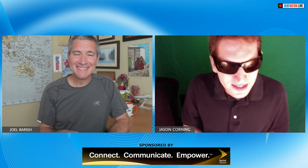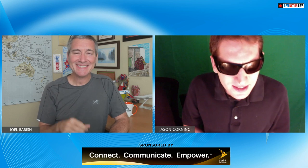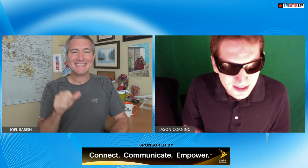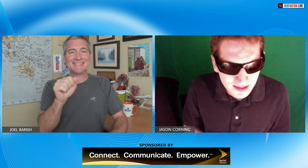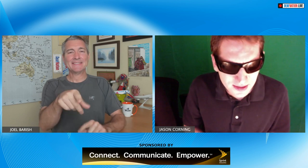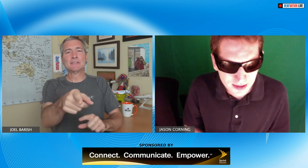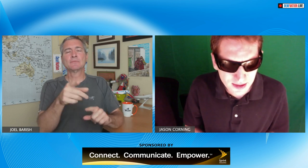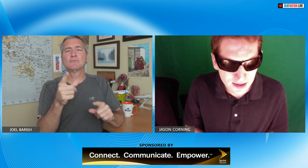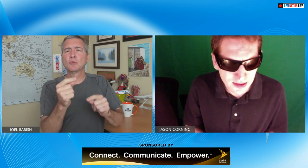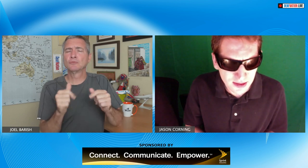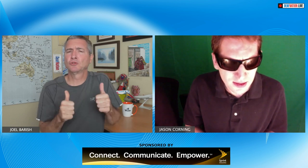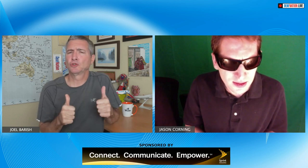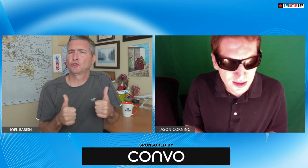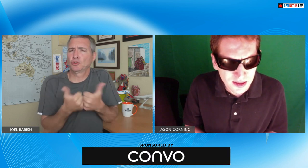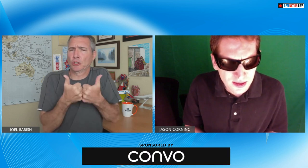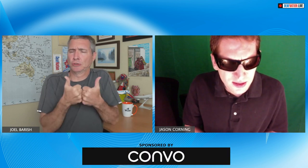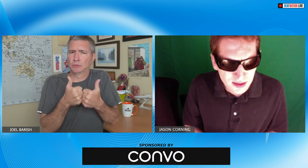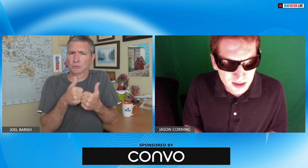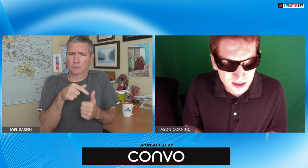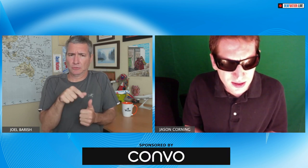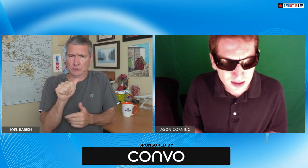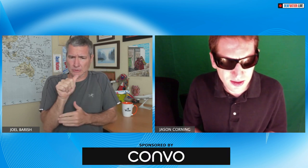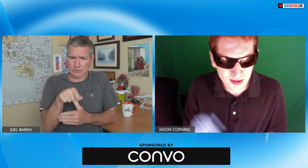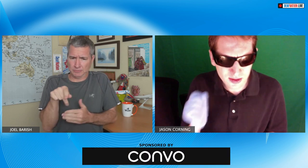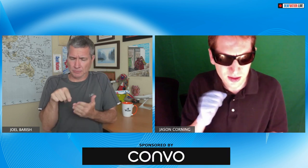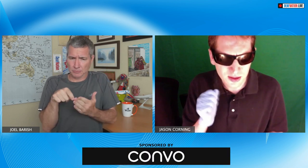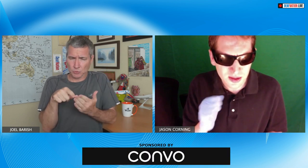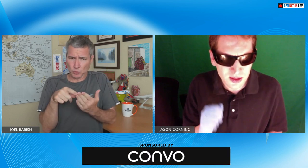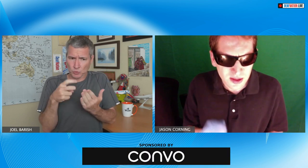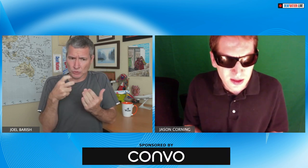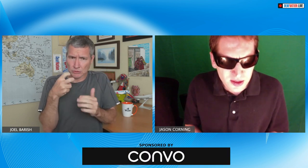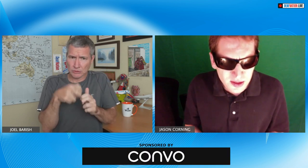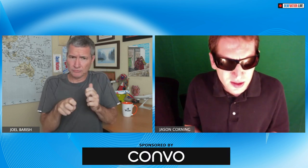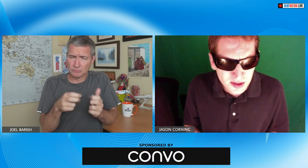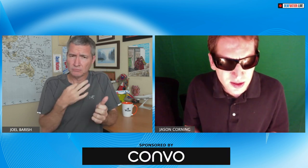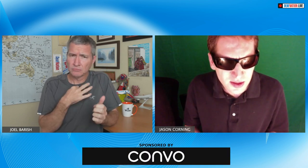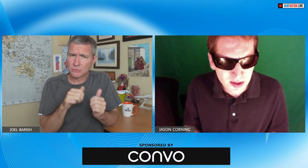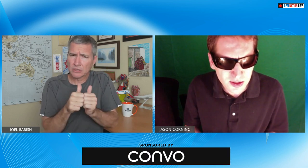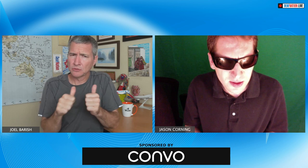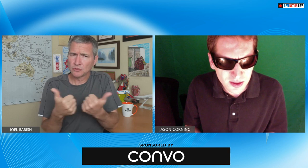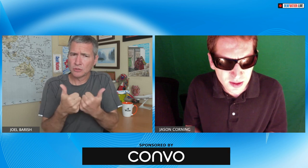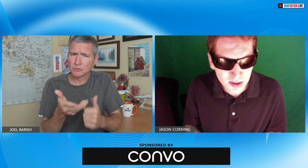how app work, costs, and any challenges?